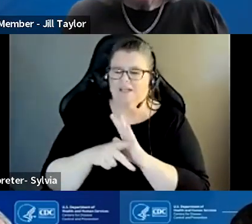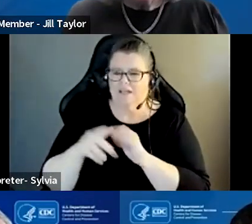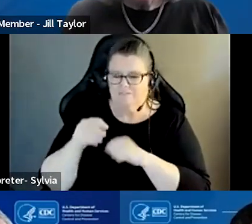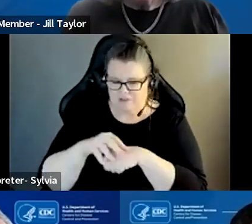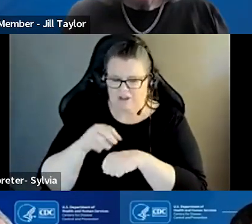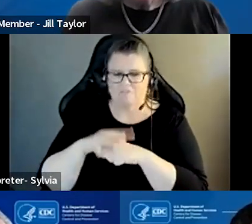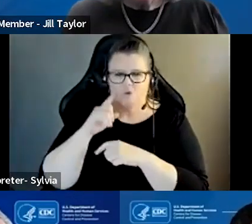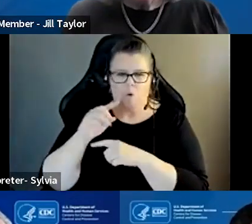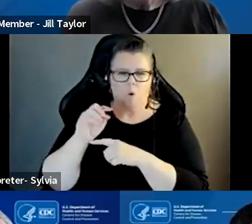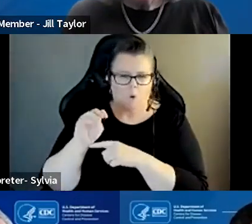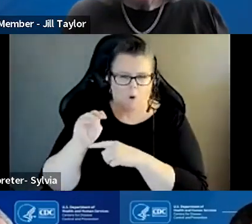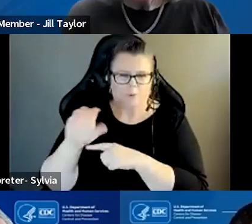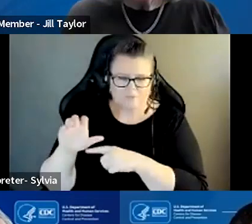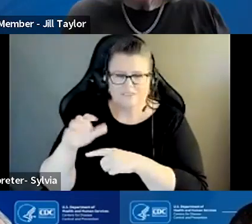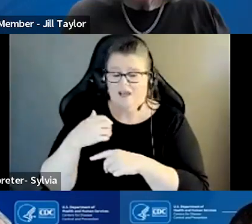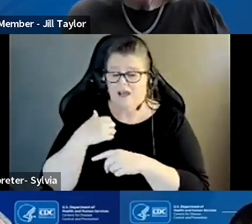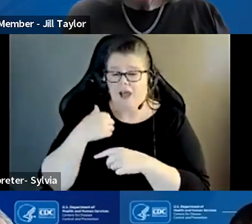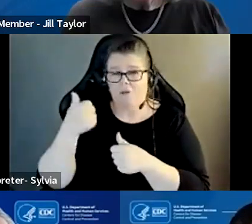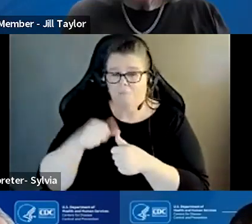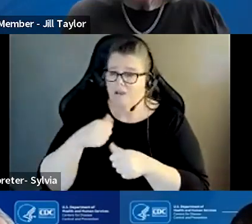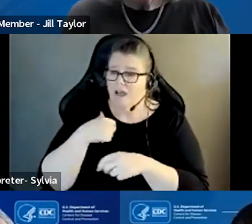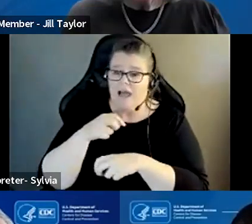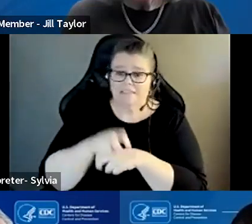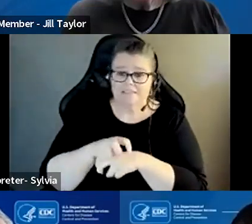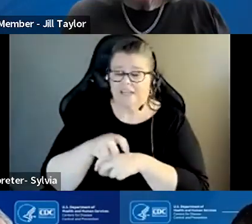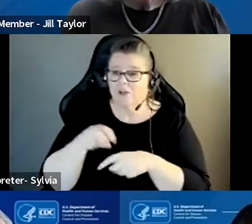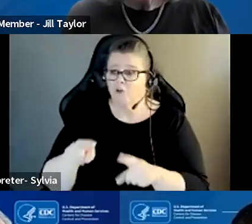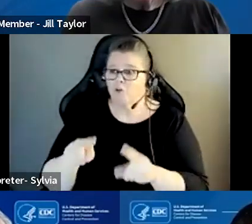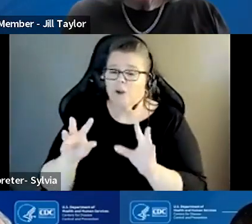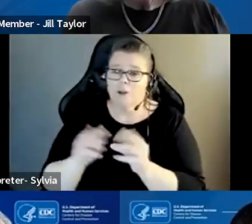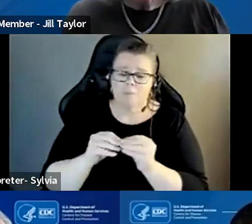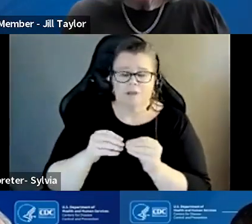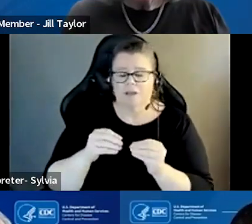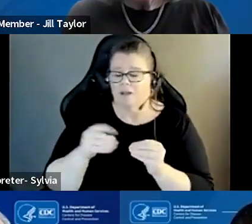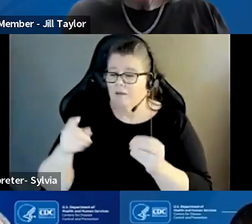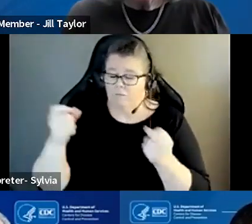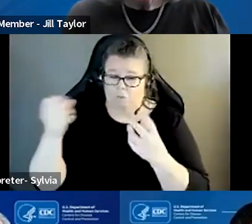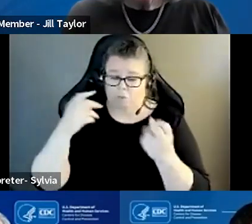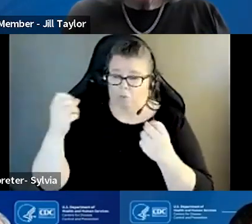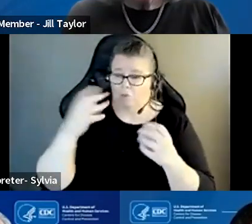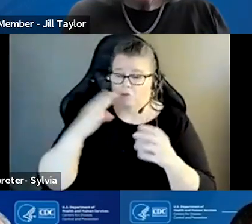in a meeting sometimes and just hear about, you know, metrics galore for what EHRs we're going to, you know,